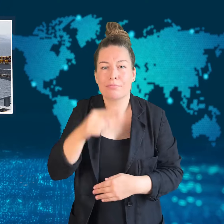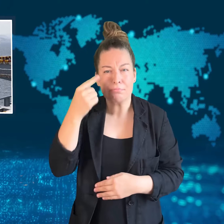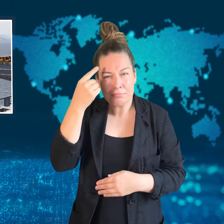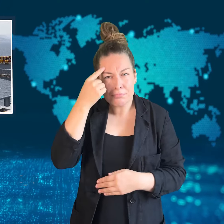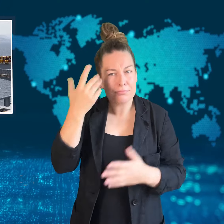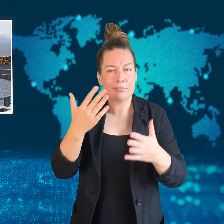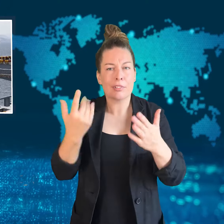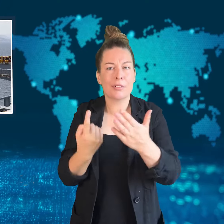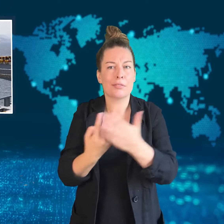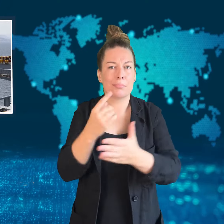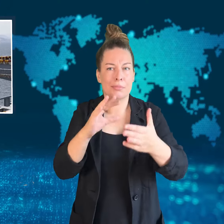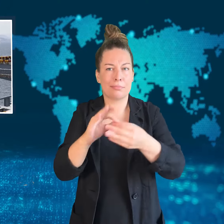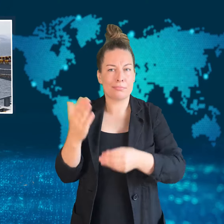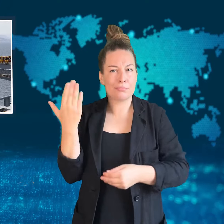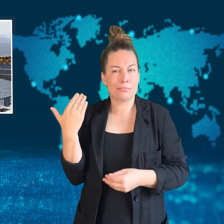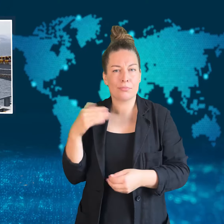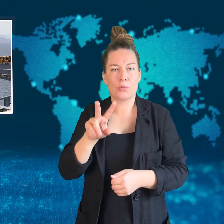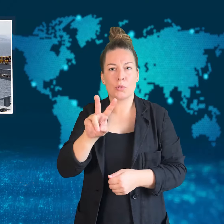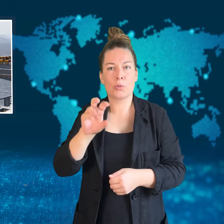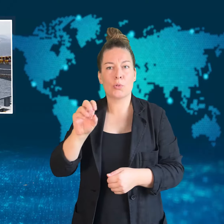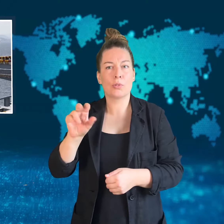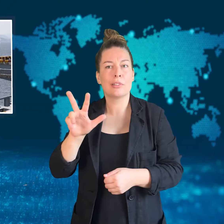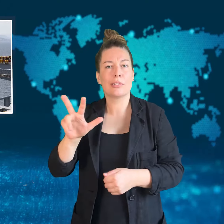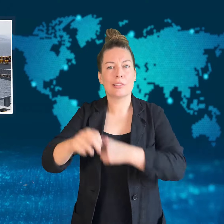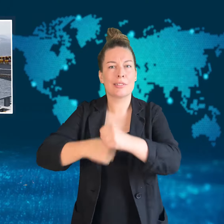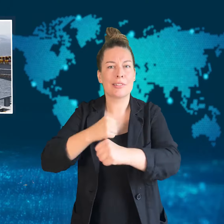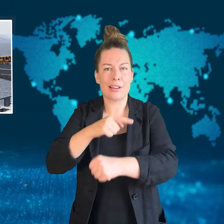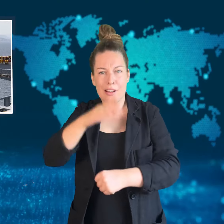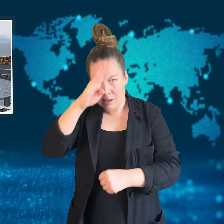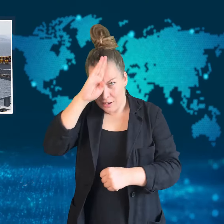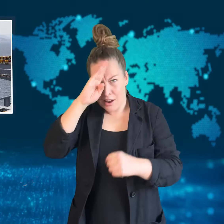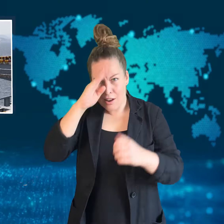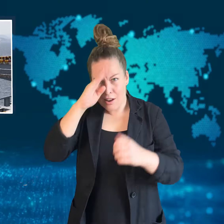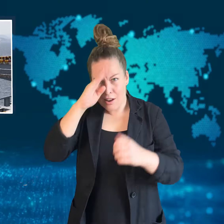The sack symbolized the hood used in an incident during